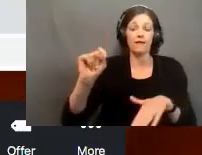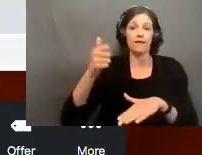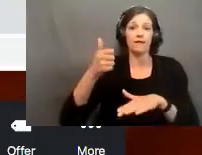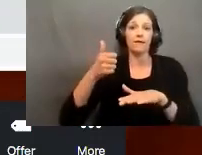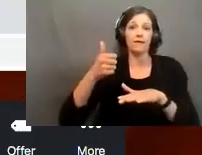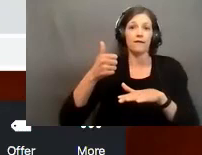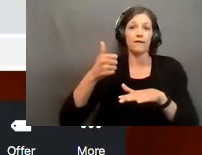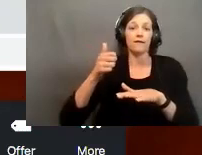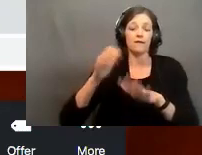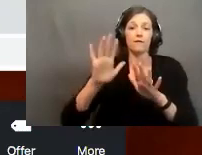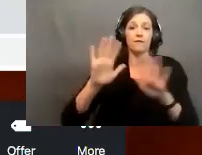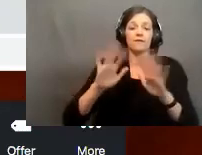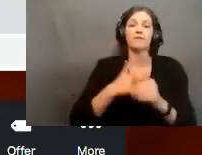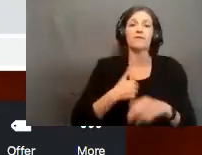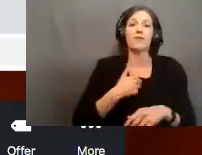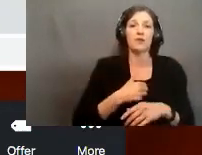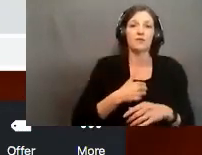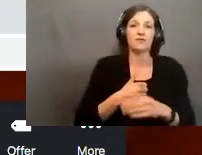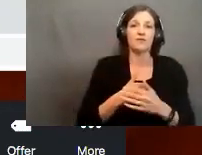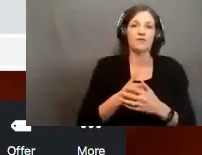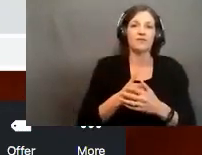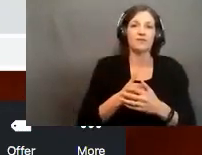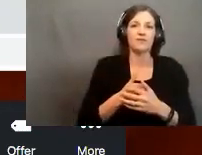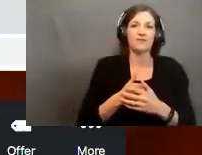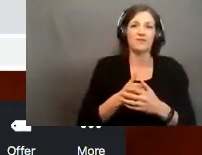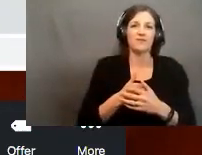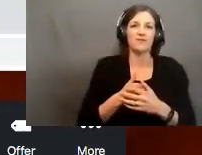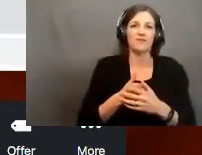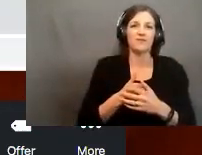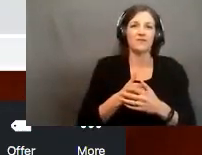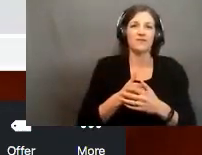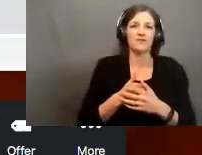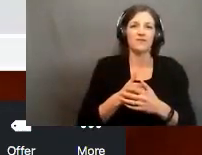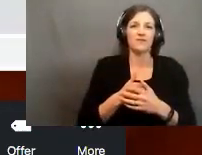12:36:16 Aasia , can you explain. 12:36:19